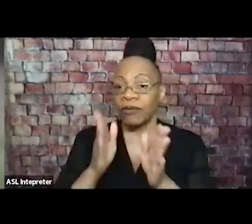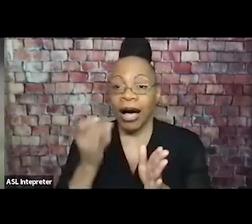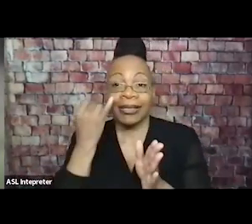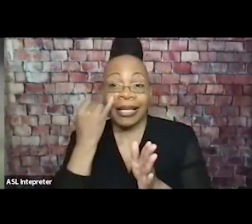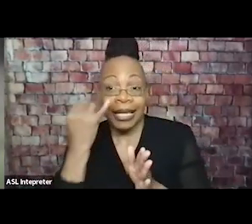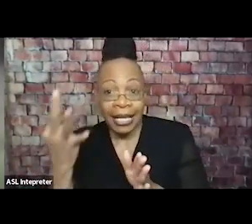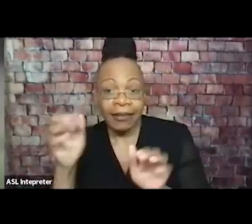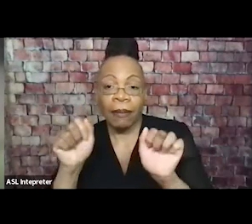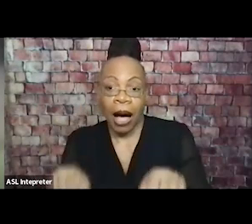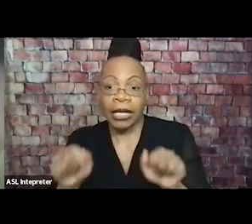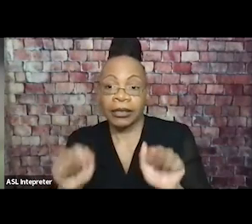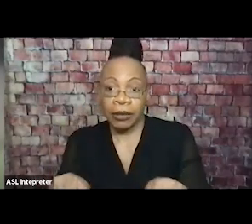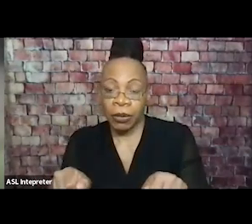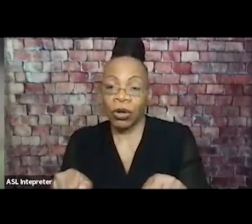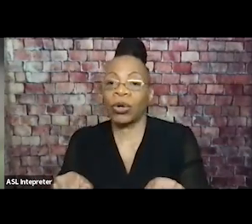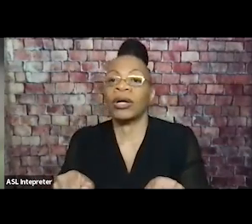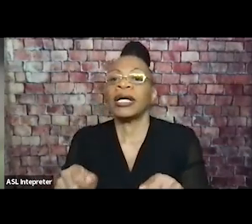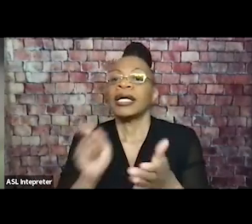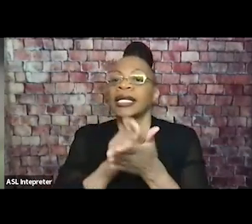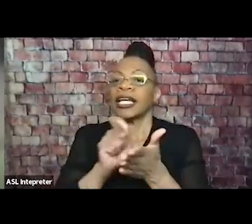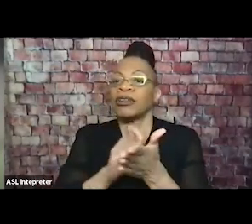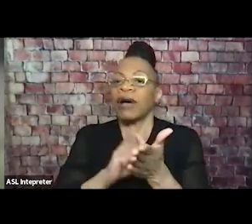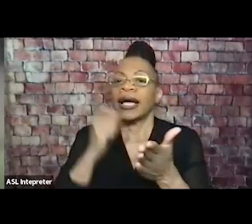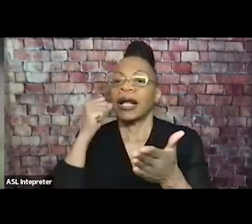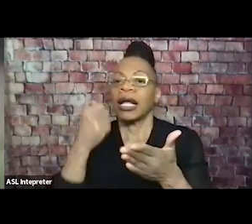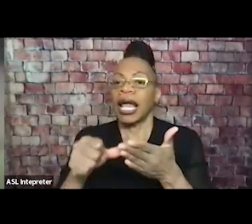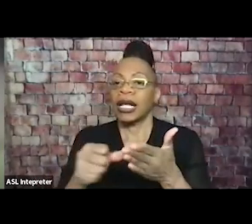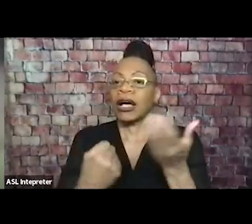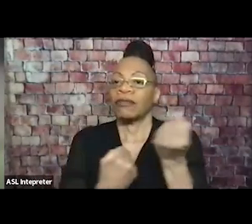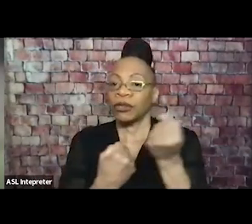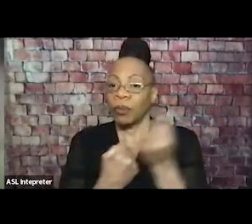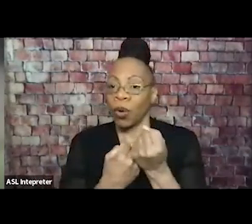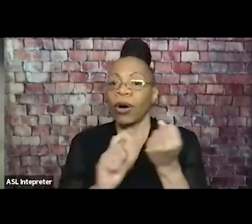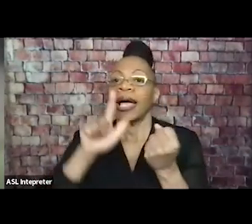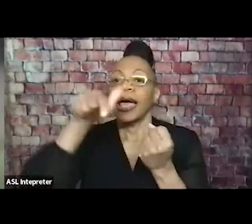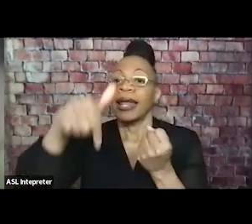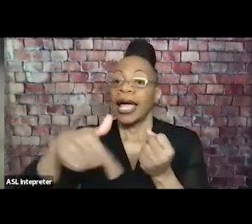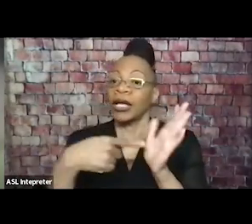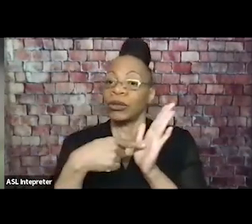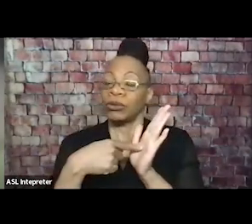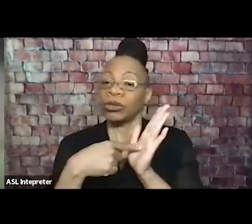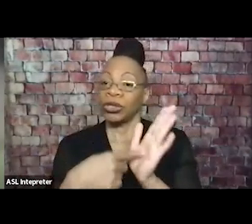they could write a letter of support, and we're going to share a sample of that later in this presentation.